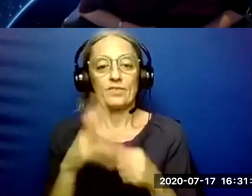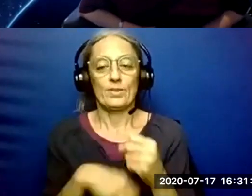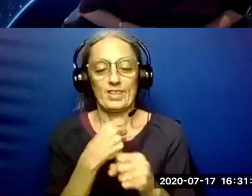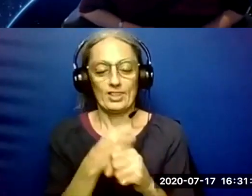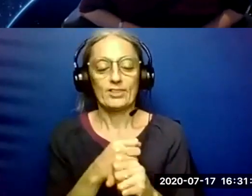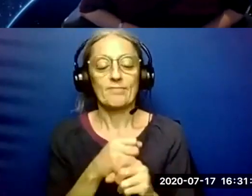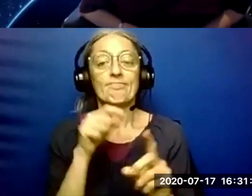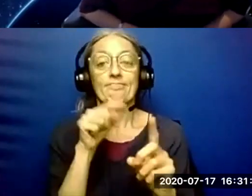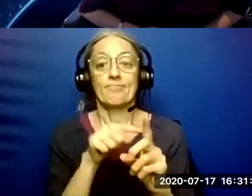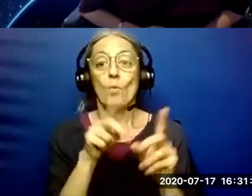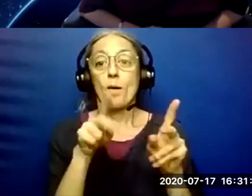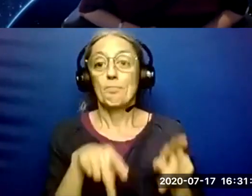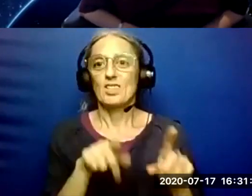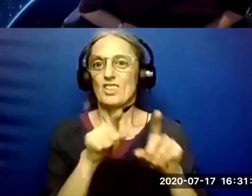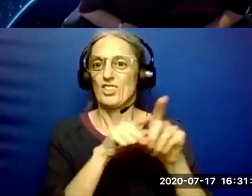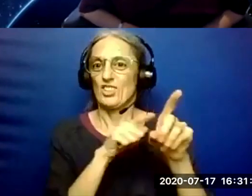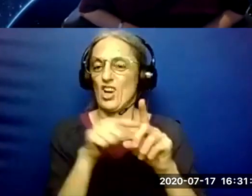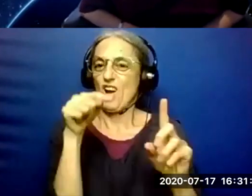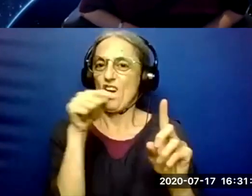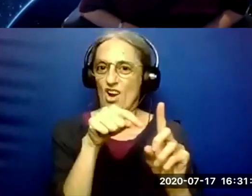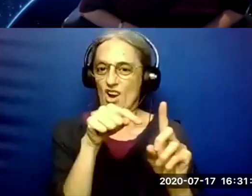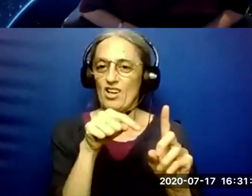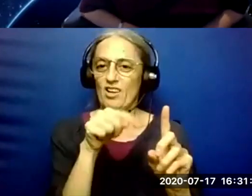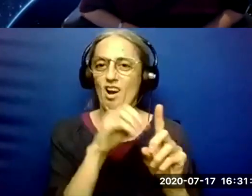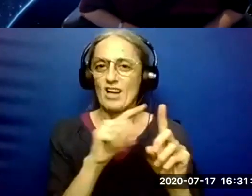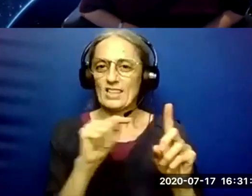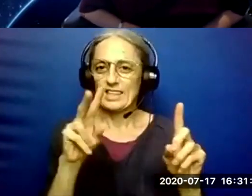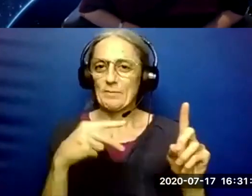really had cerebral palsy and was using